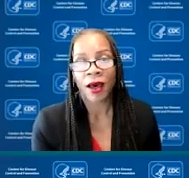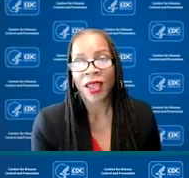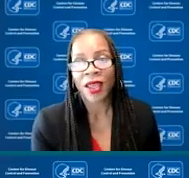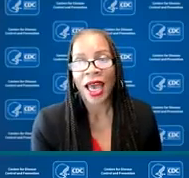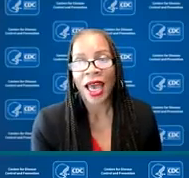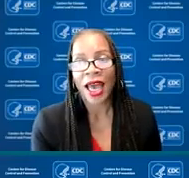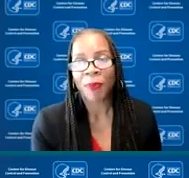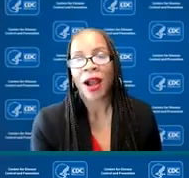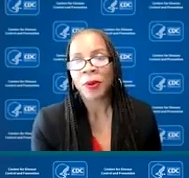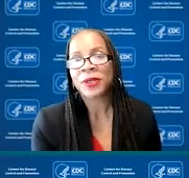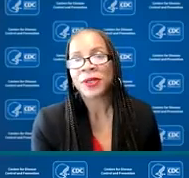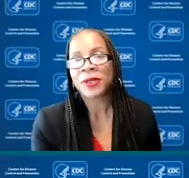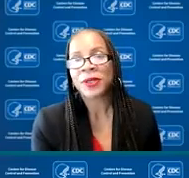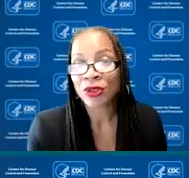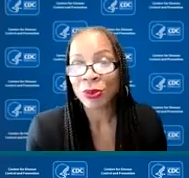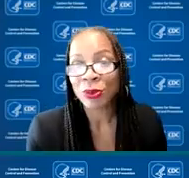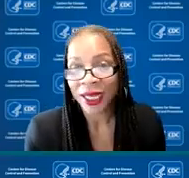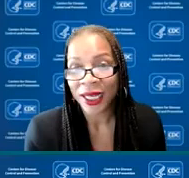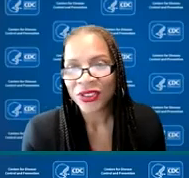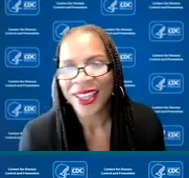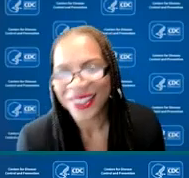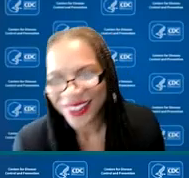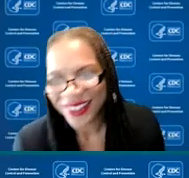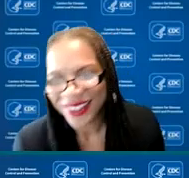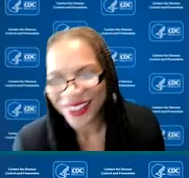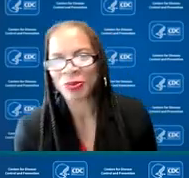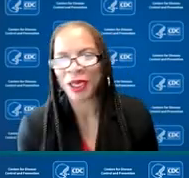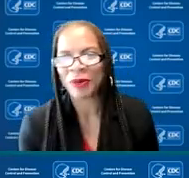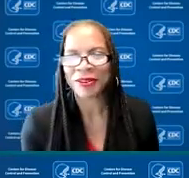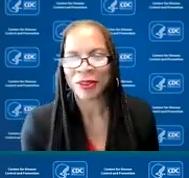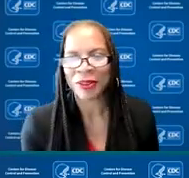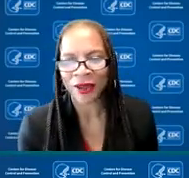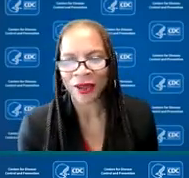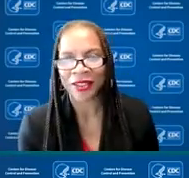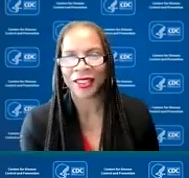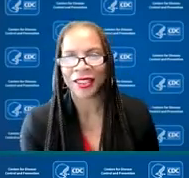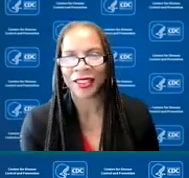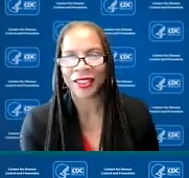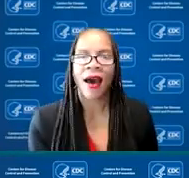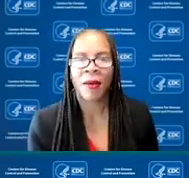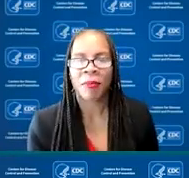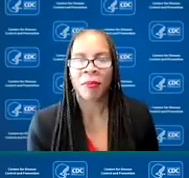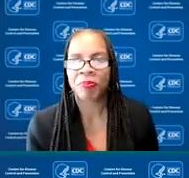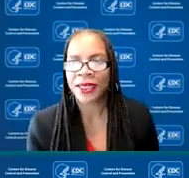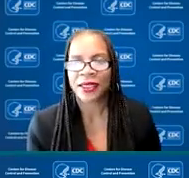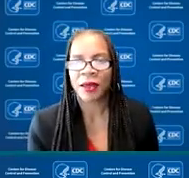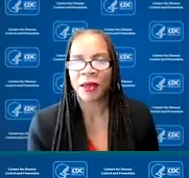I probably said yes too much, in retrospect, when I look back over the years, but I think